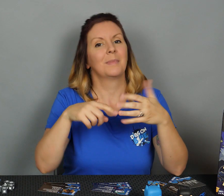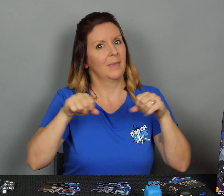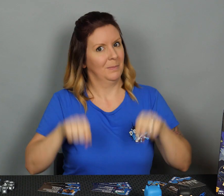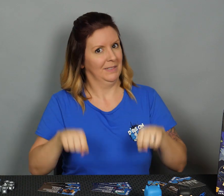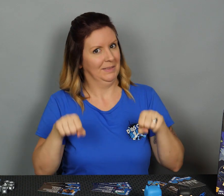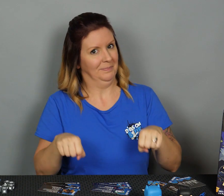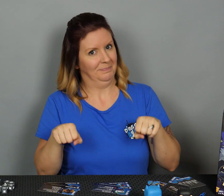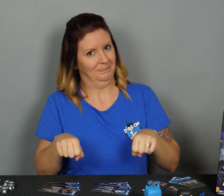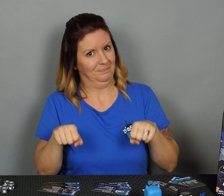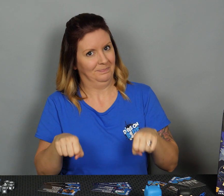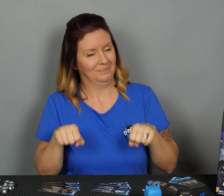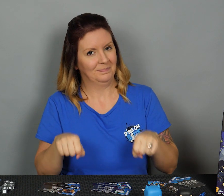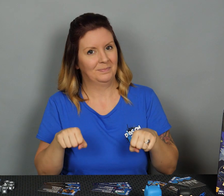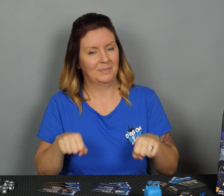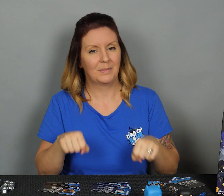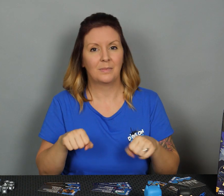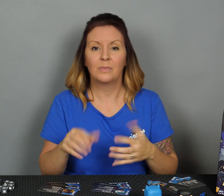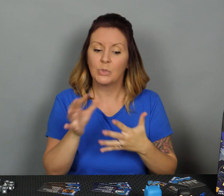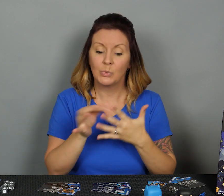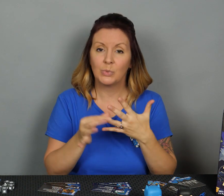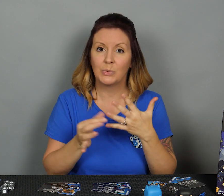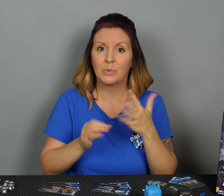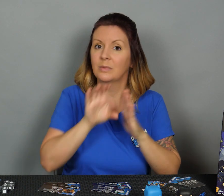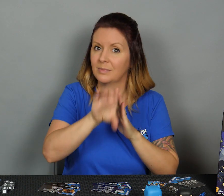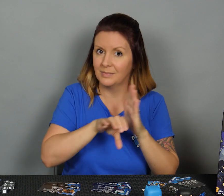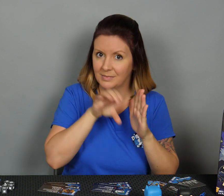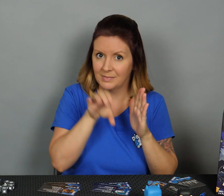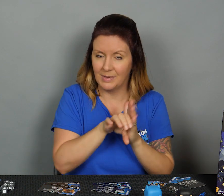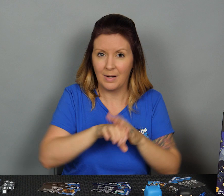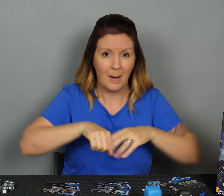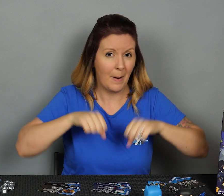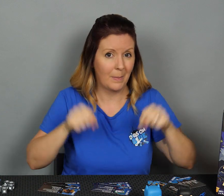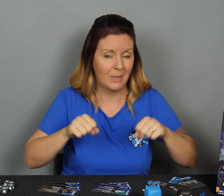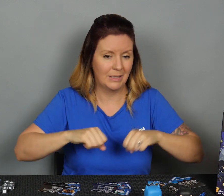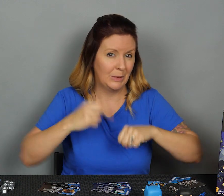The fourth option is to use a character’s ability.